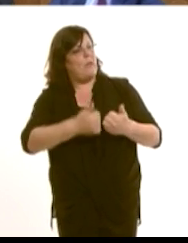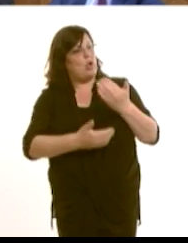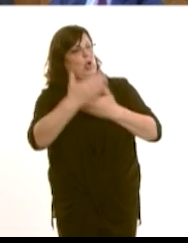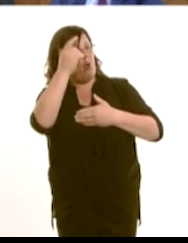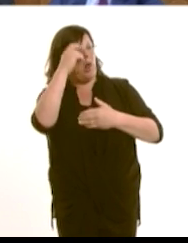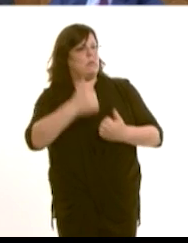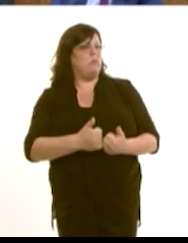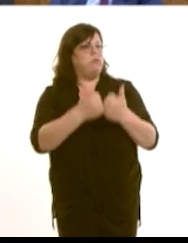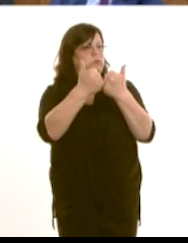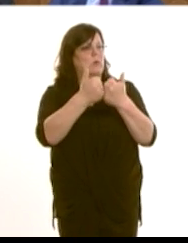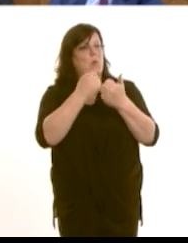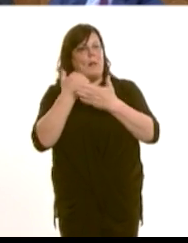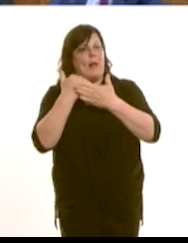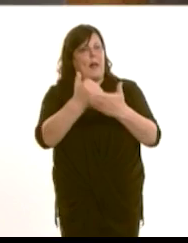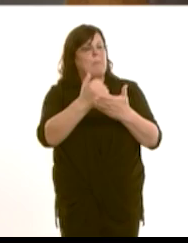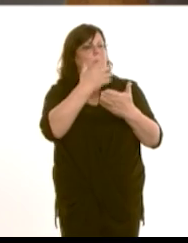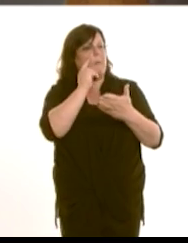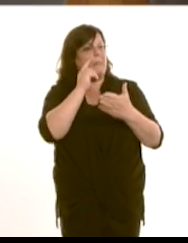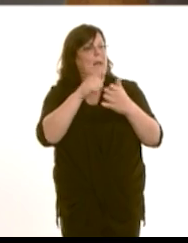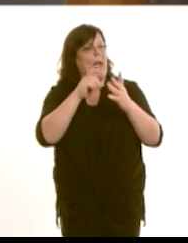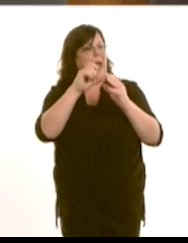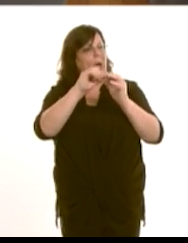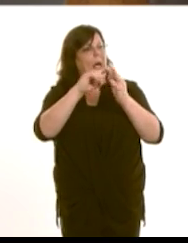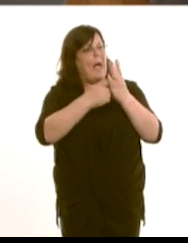for the people of Aberdare and the surrounding area.